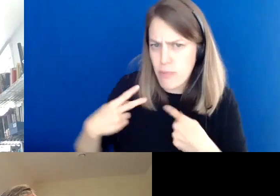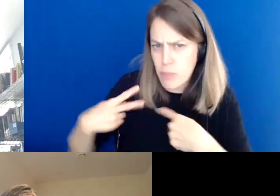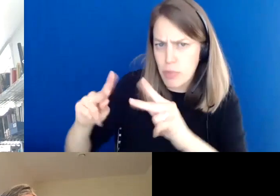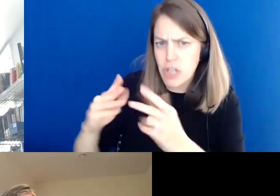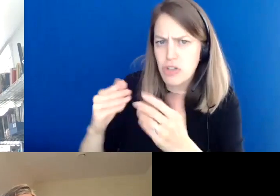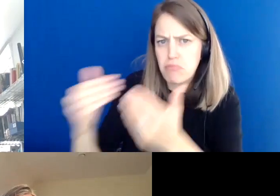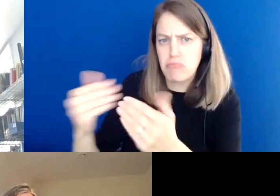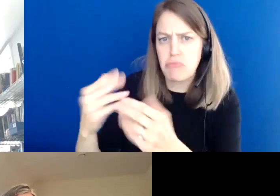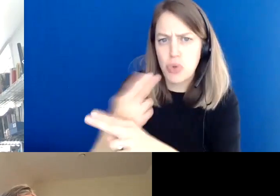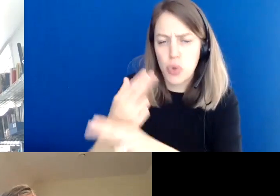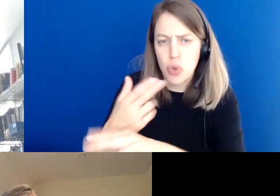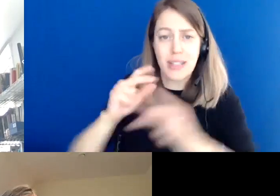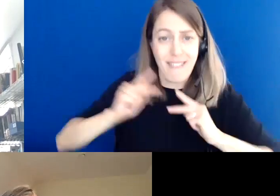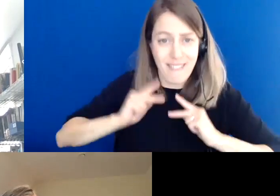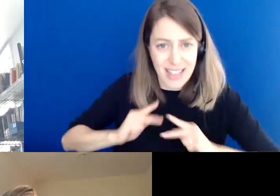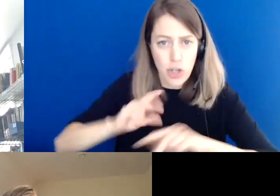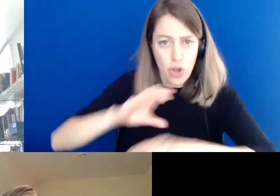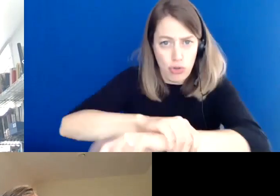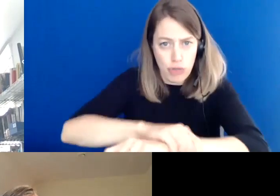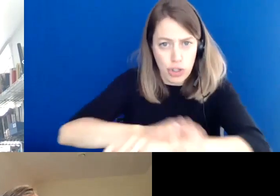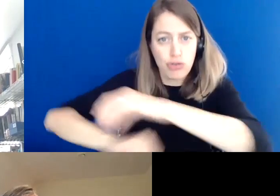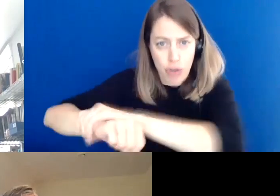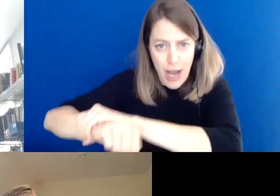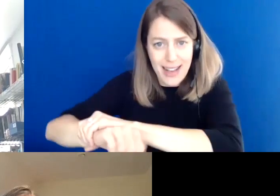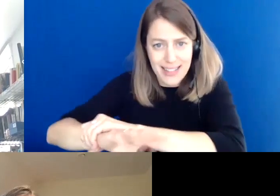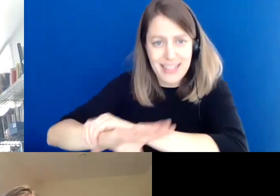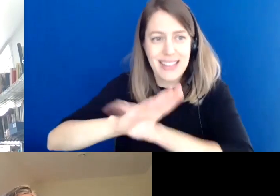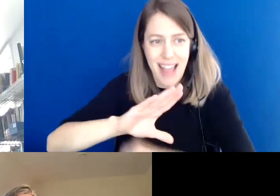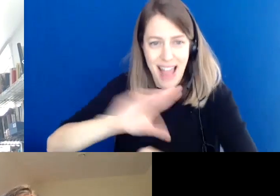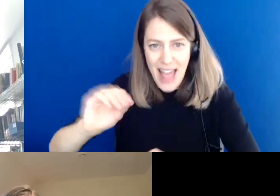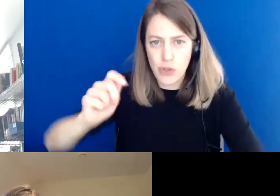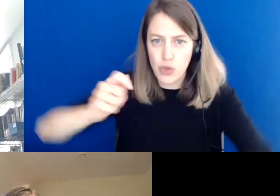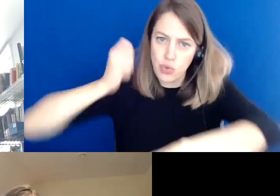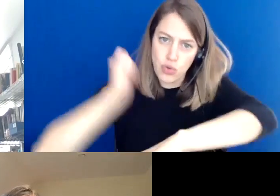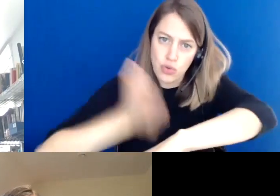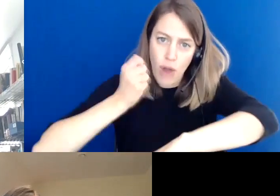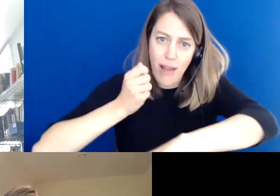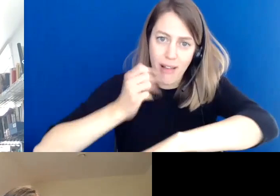also to strike the child on his bare legs and also his buttocks.